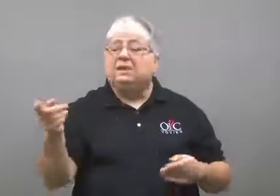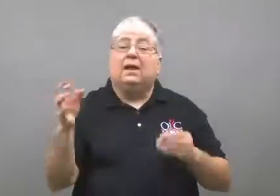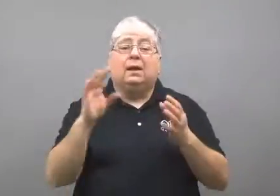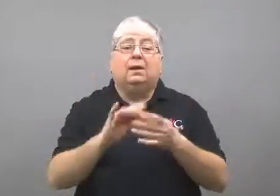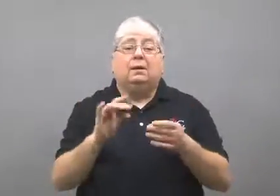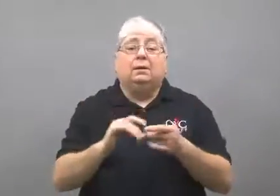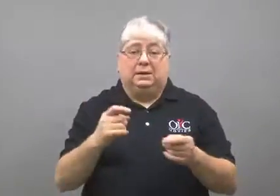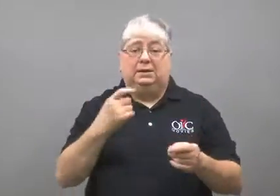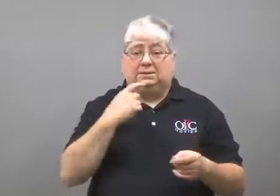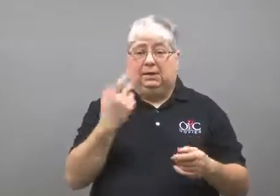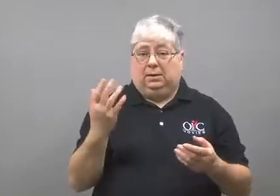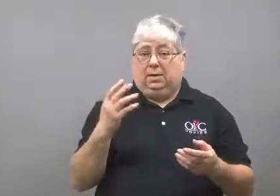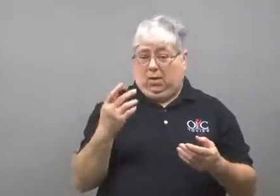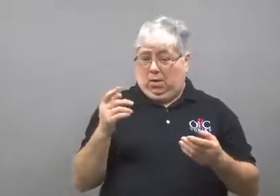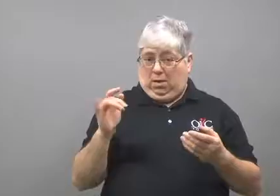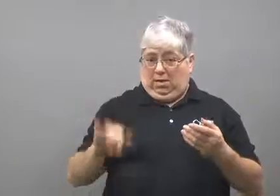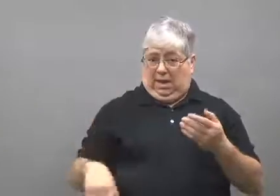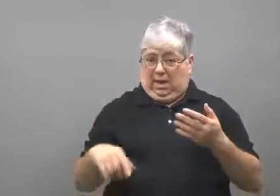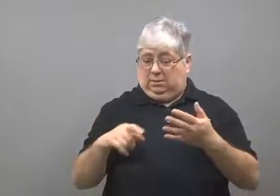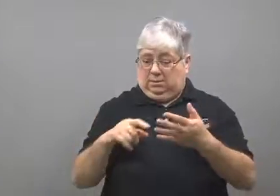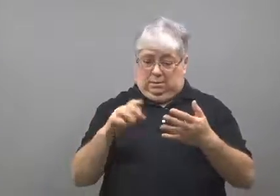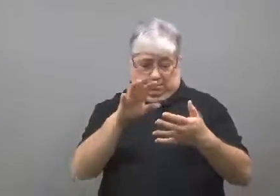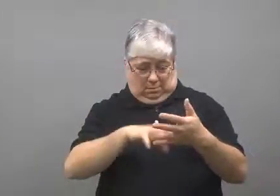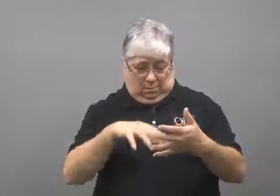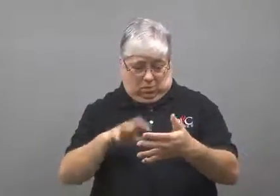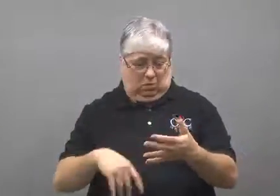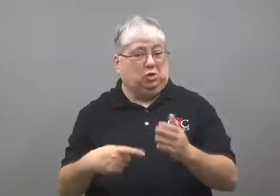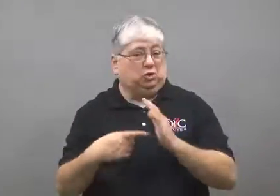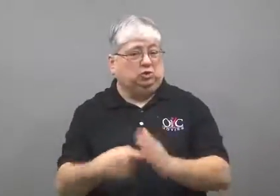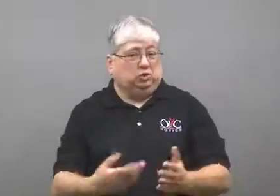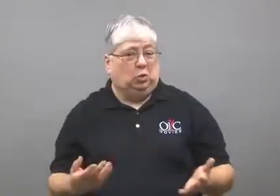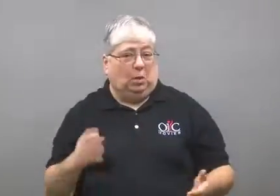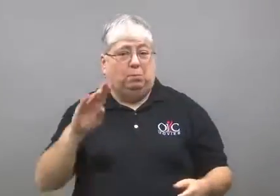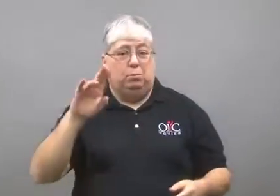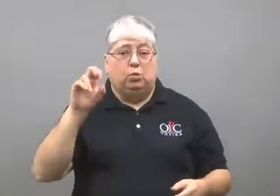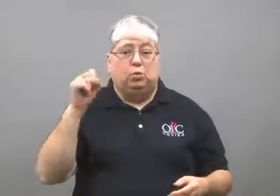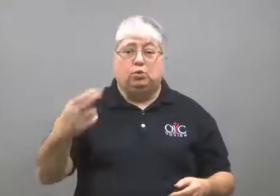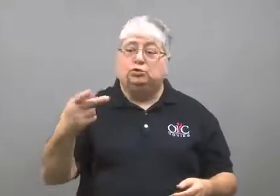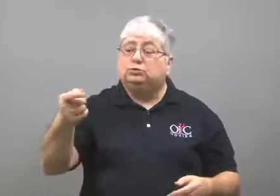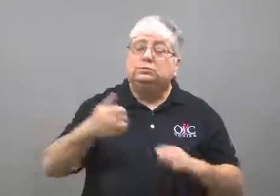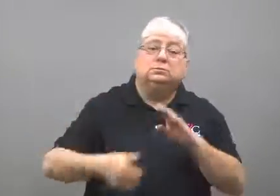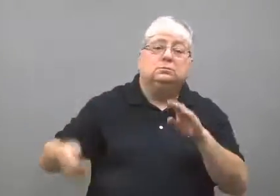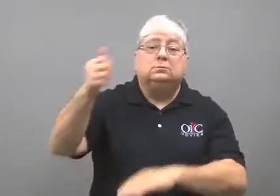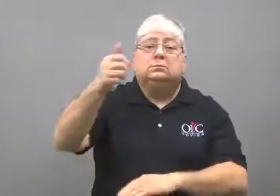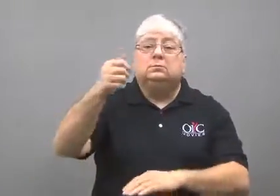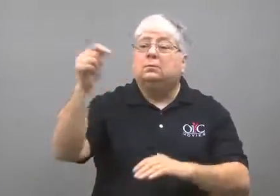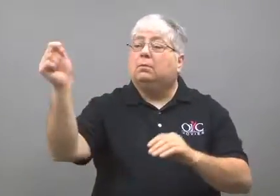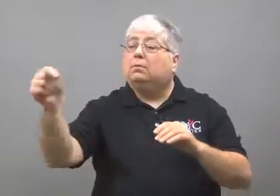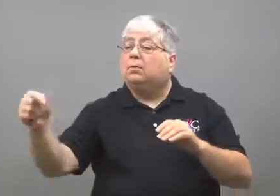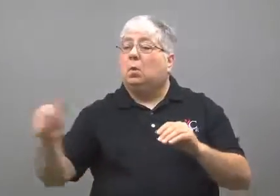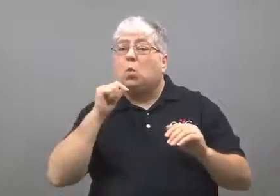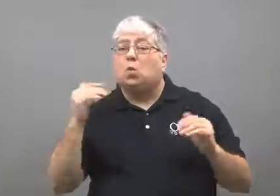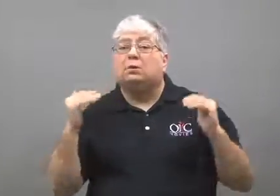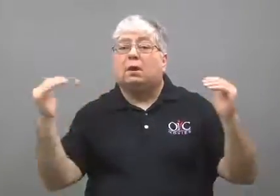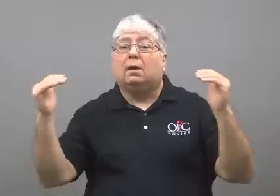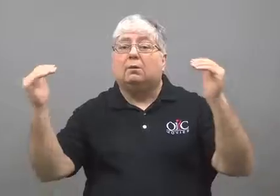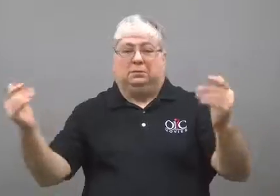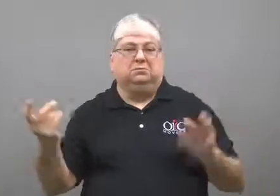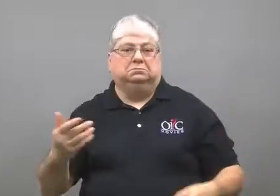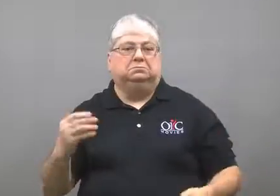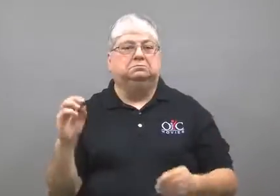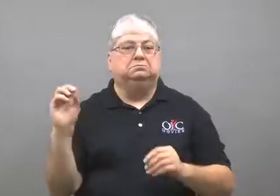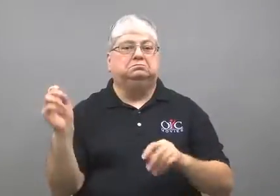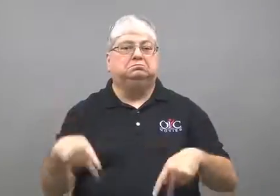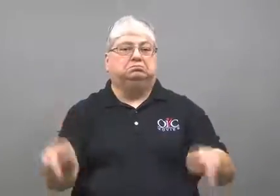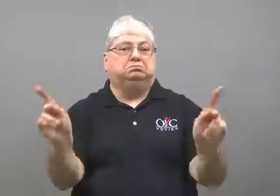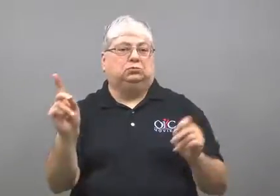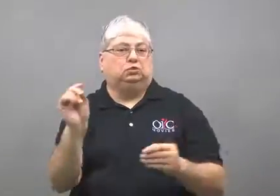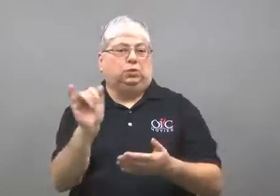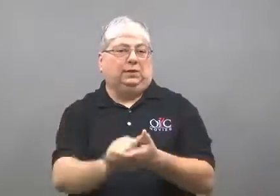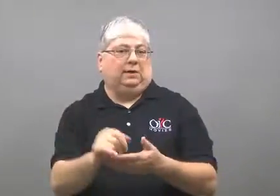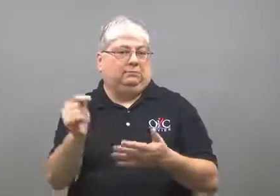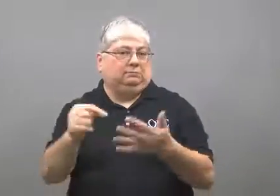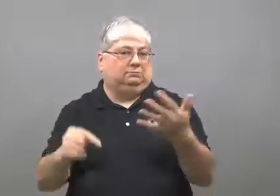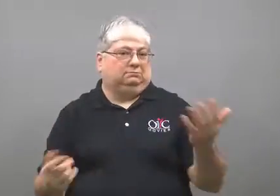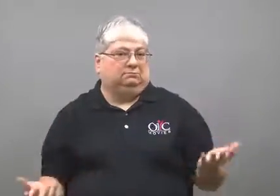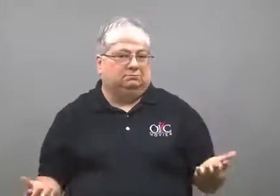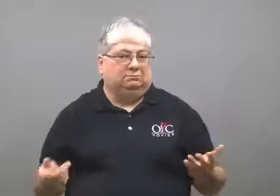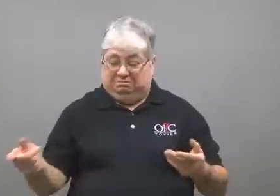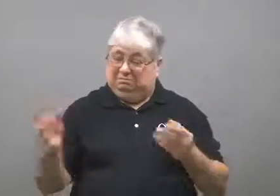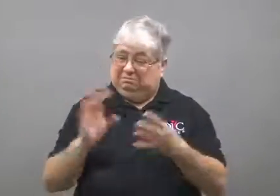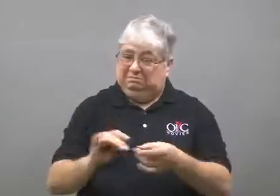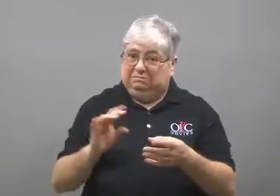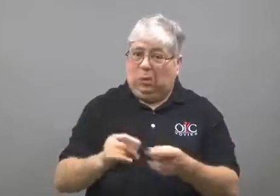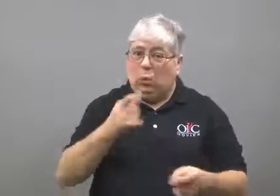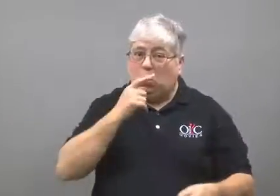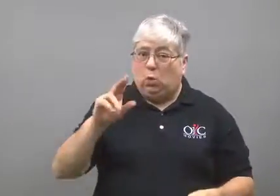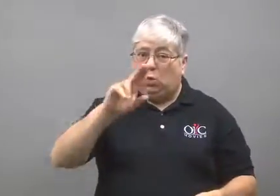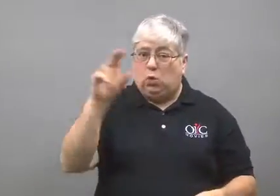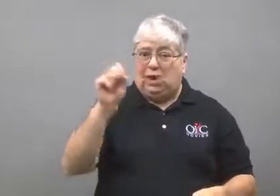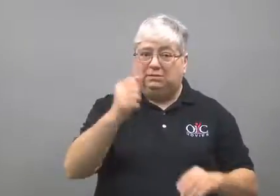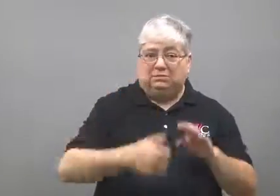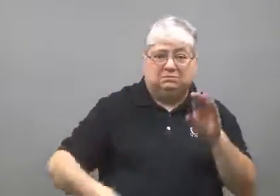said the report showed high level Bush administration officials approved the torture.